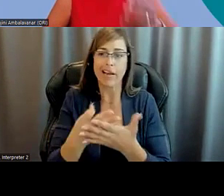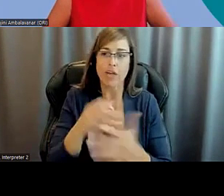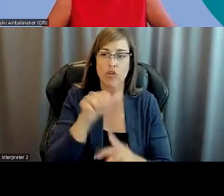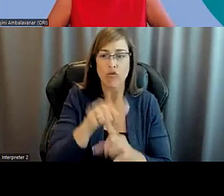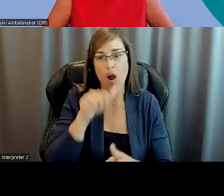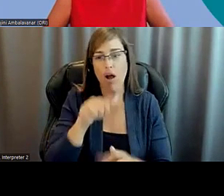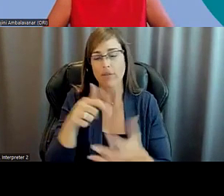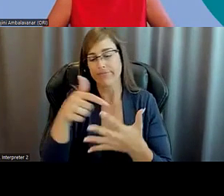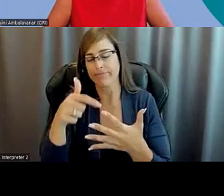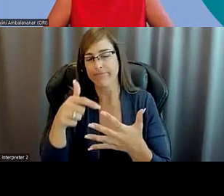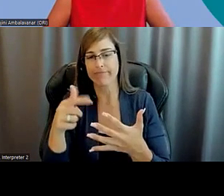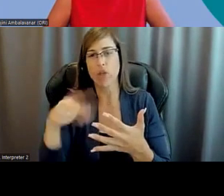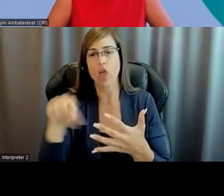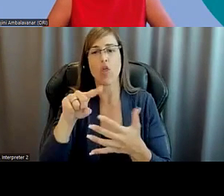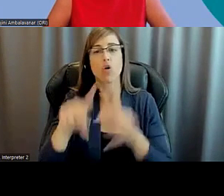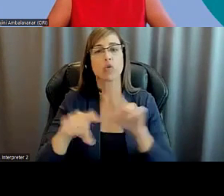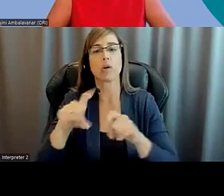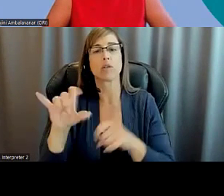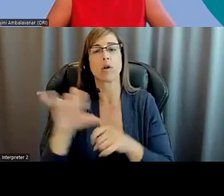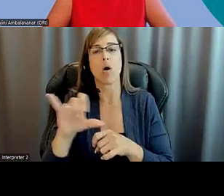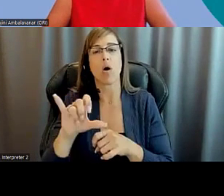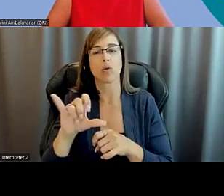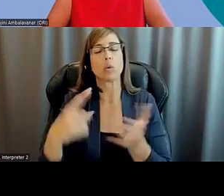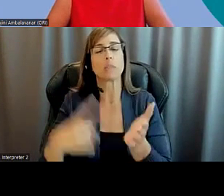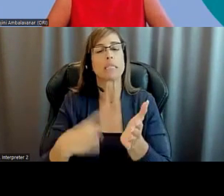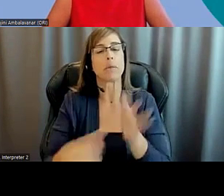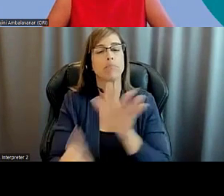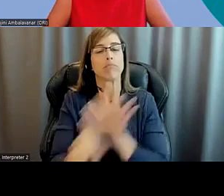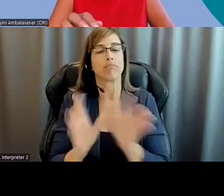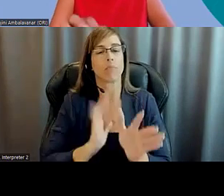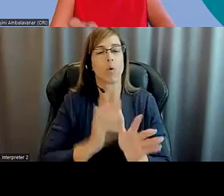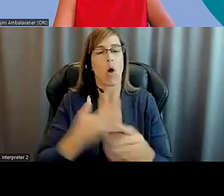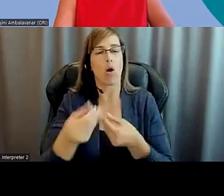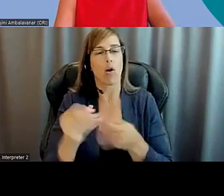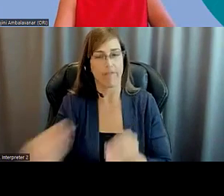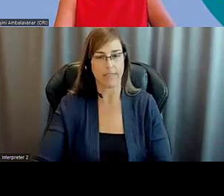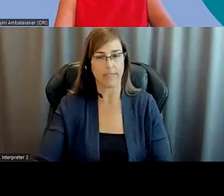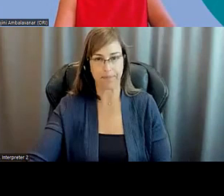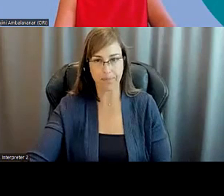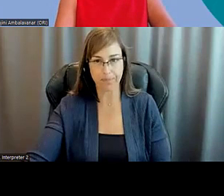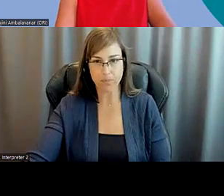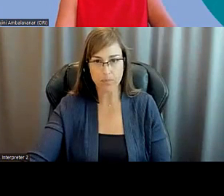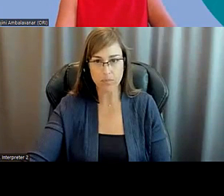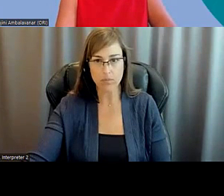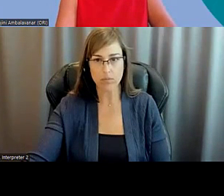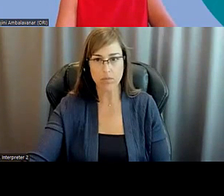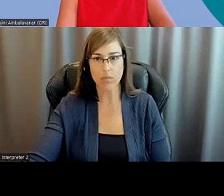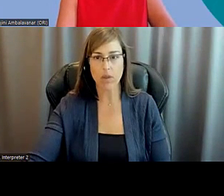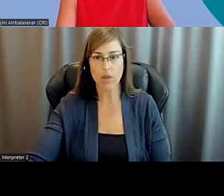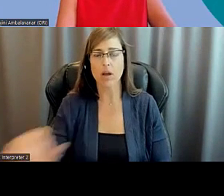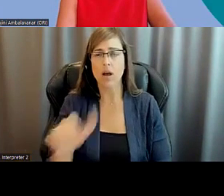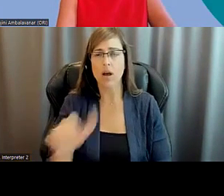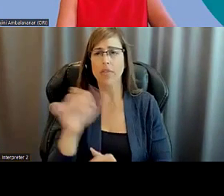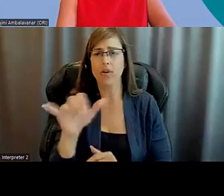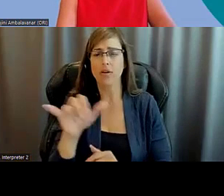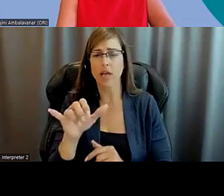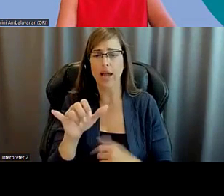Those queries also sometimes come to our office, and there are other ones like authorship disputes,